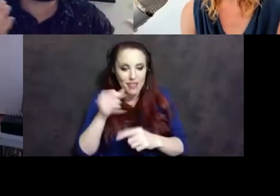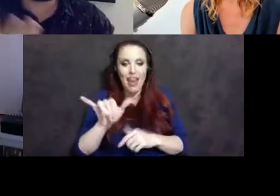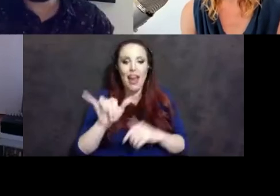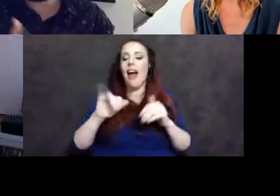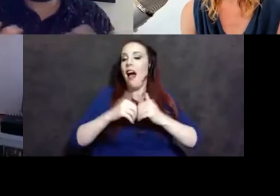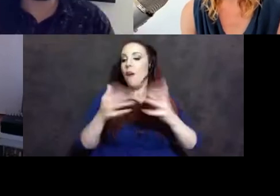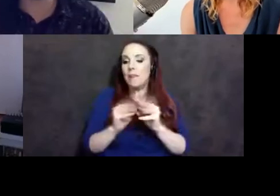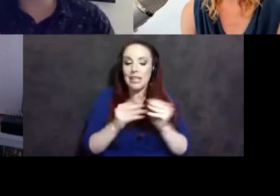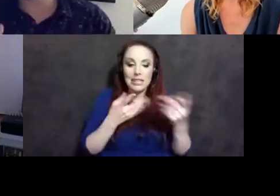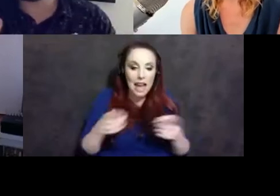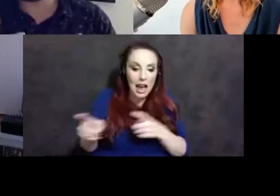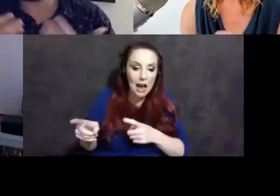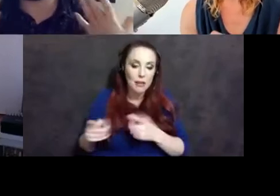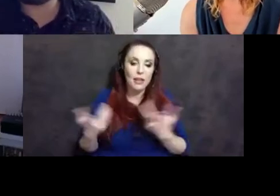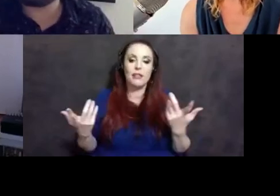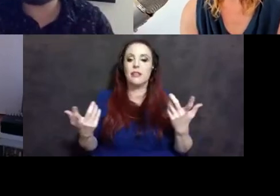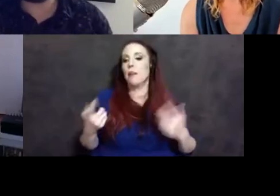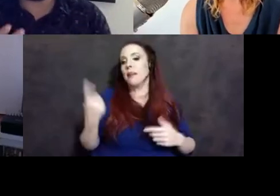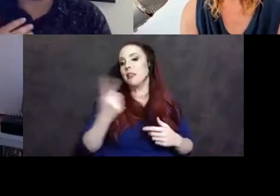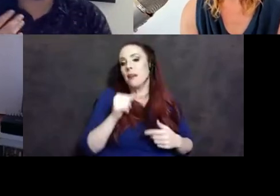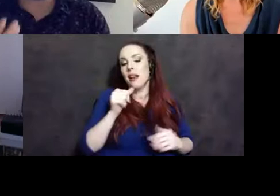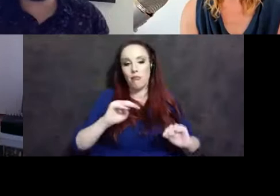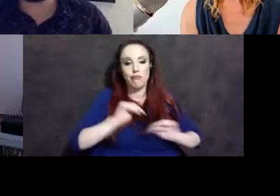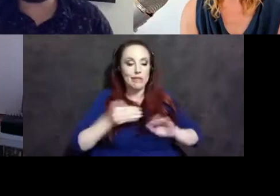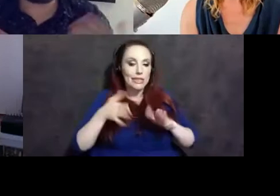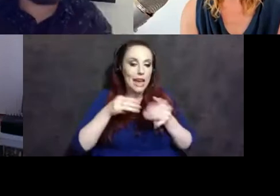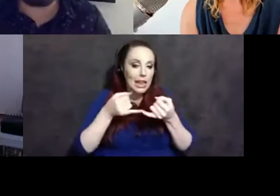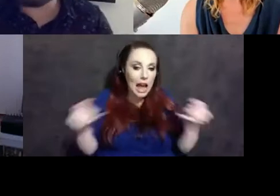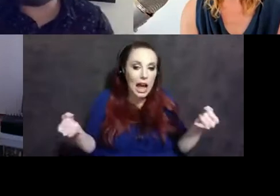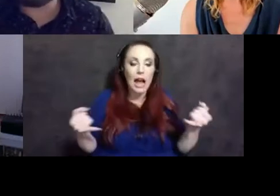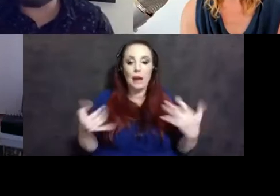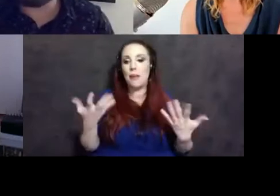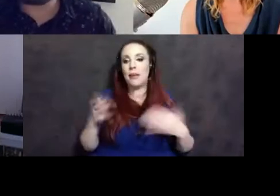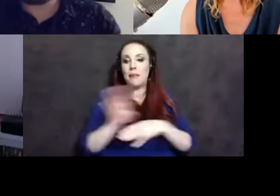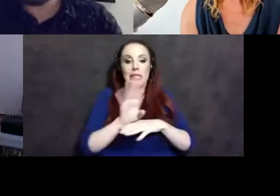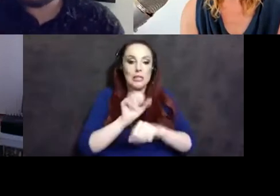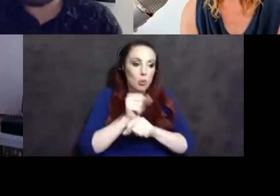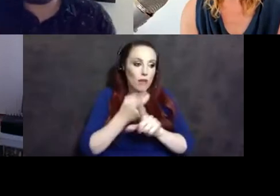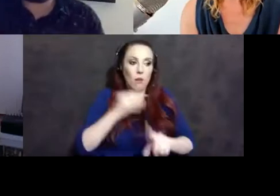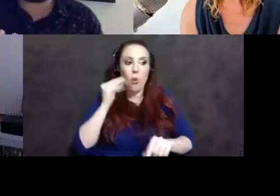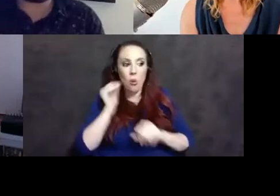Someone didn't meet a deadline, someone is working from home, and they cannot be on the